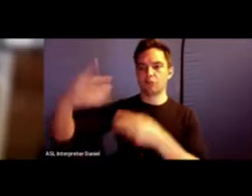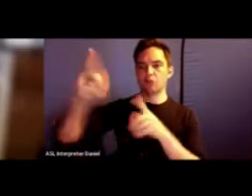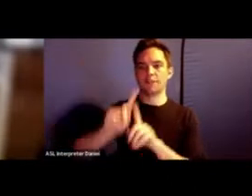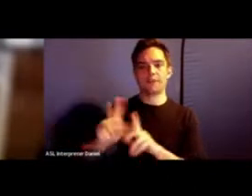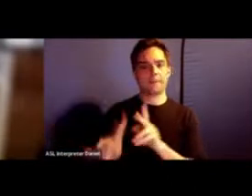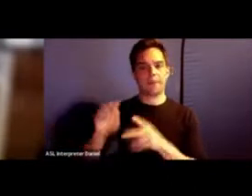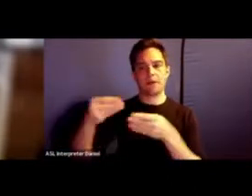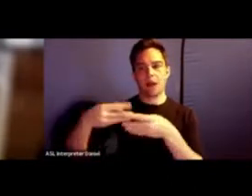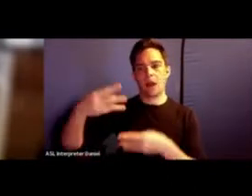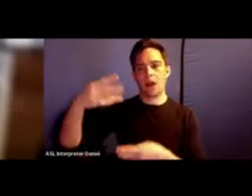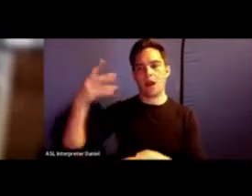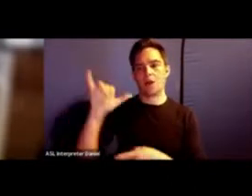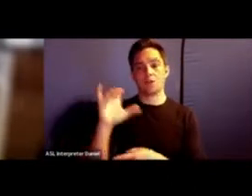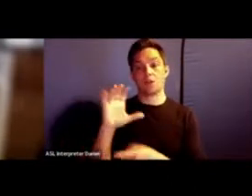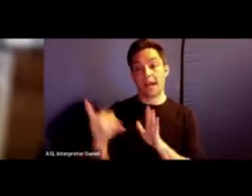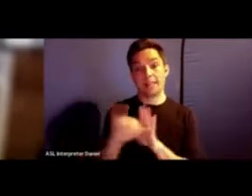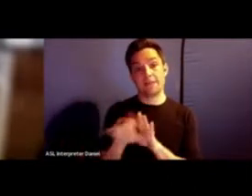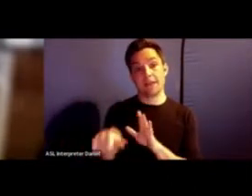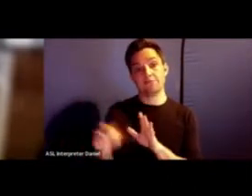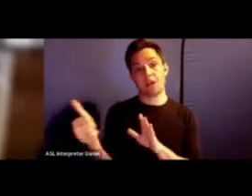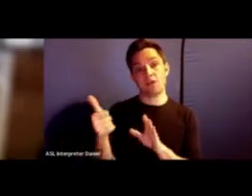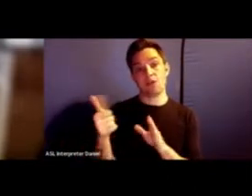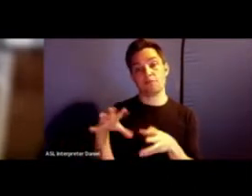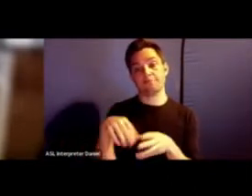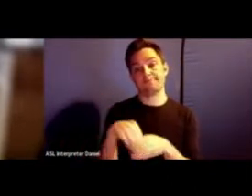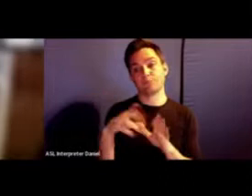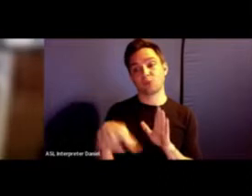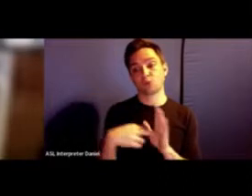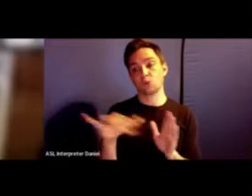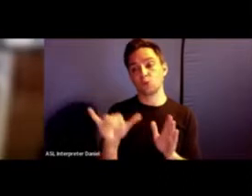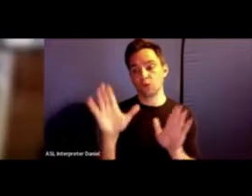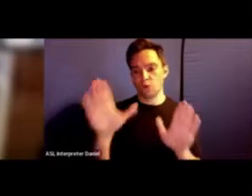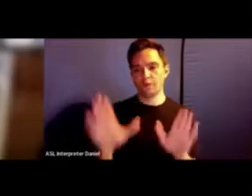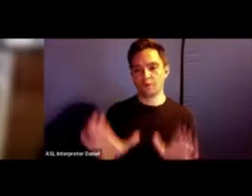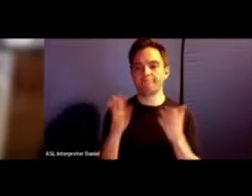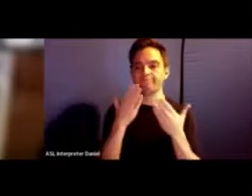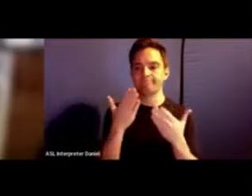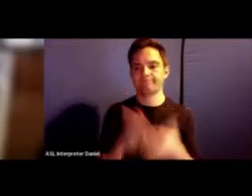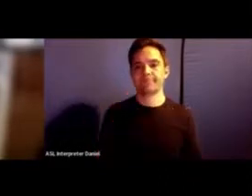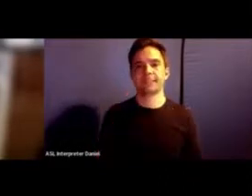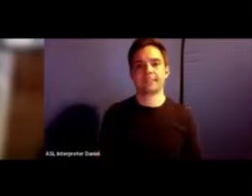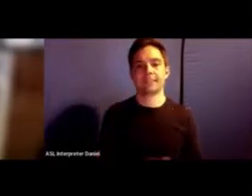also identify in other participating roles, which is wonderful. Thank you. Next slide, please.